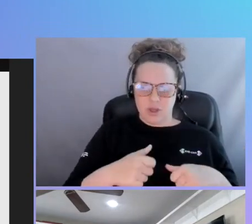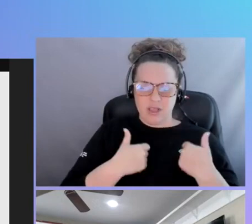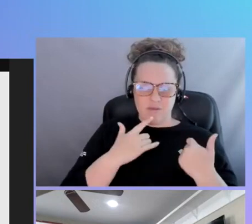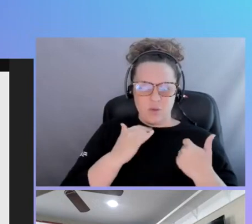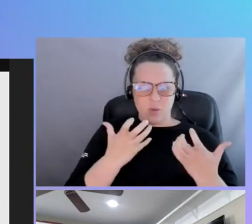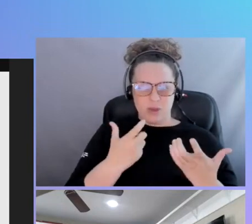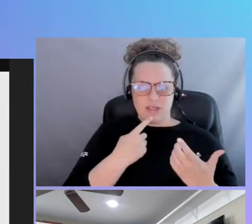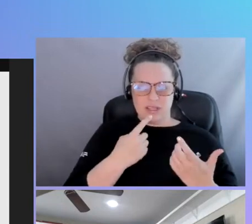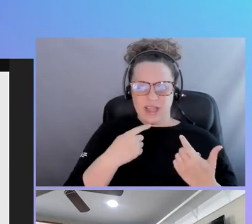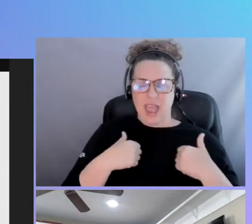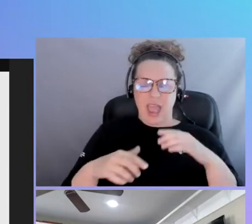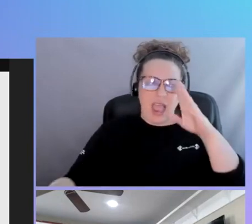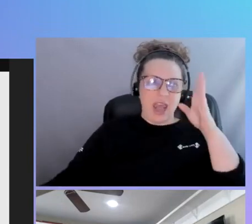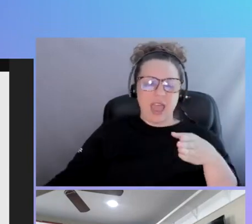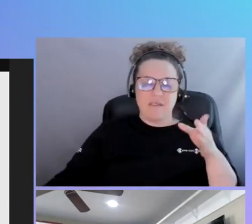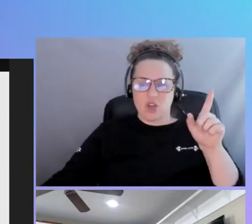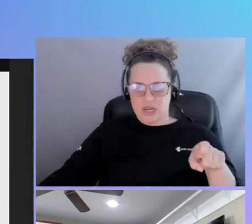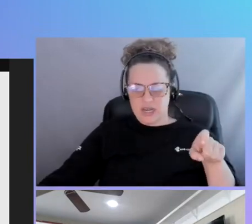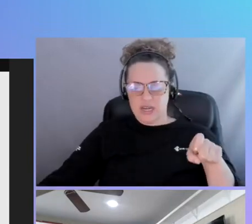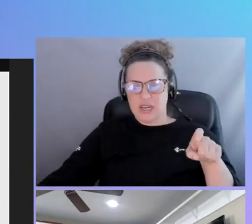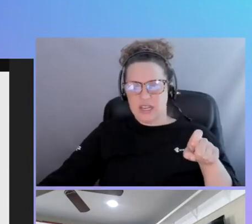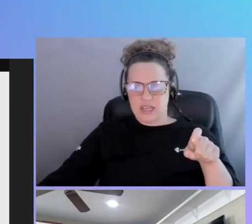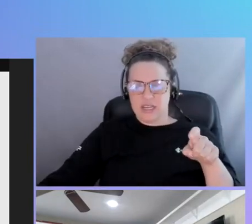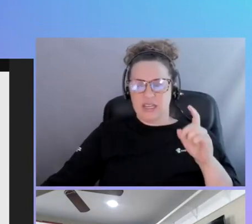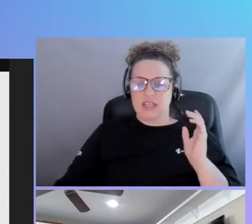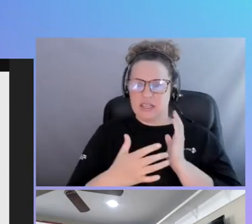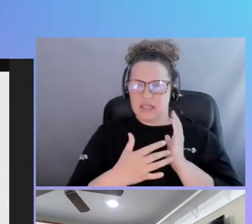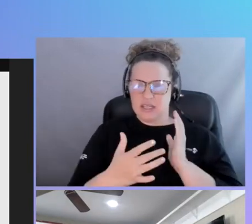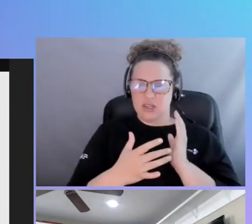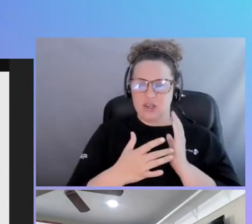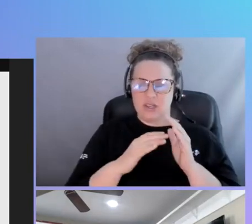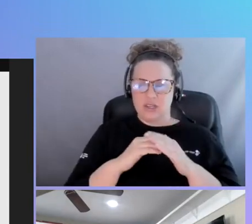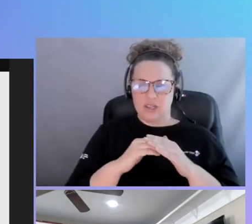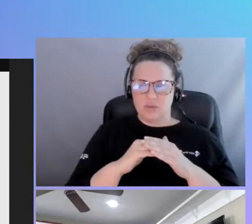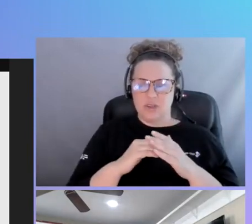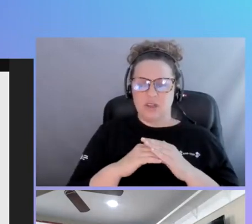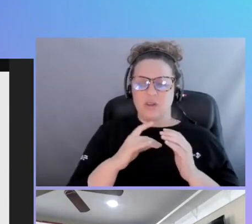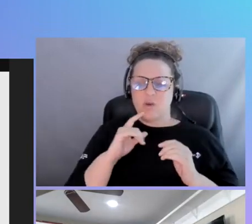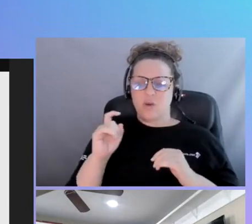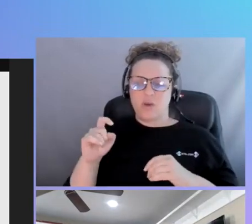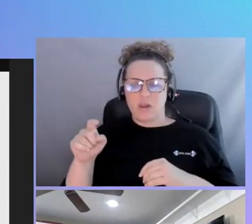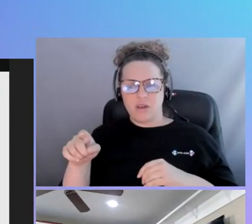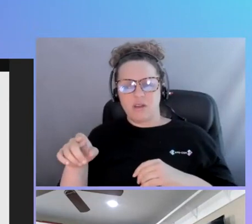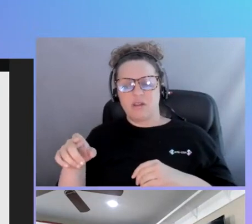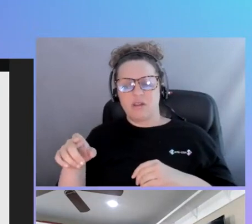I'll never need digital accessibility? Or I'll never have a family member or a friend who needs digital accessibility?